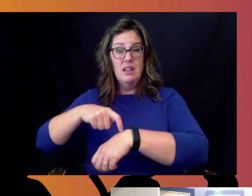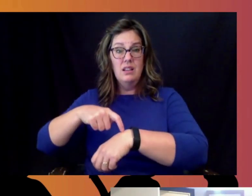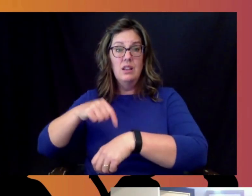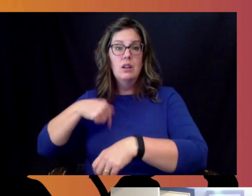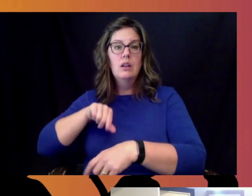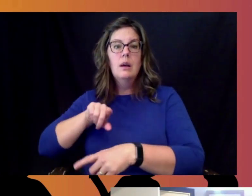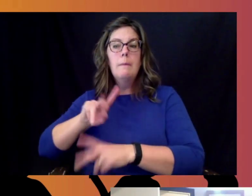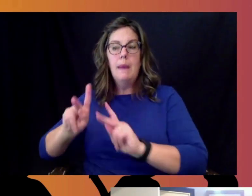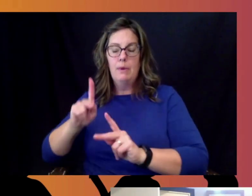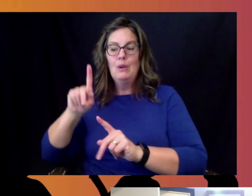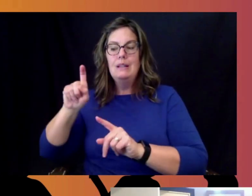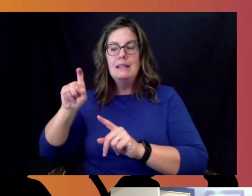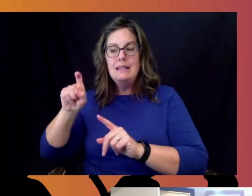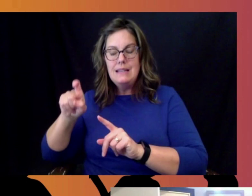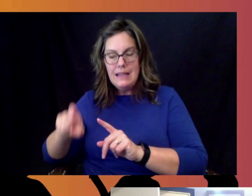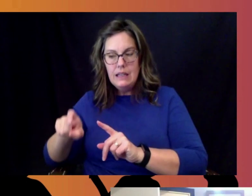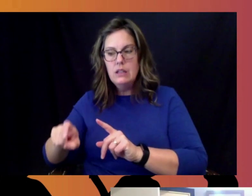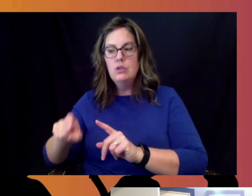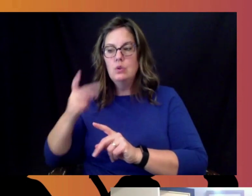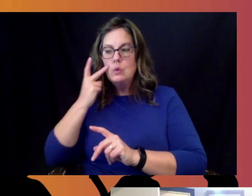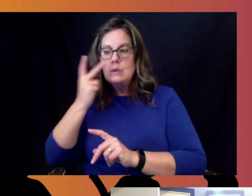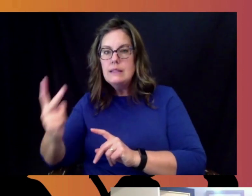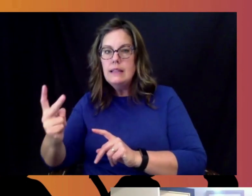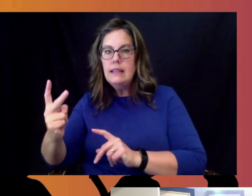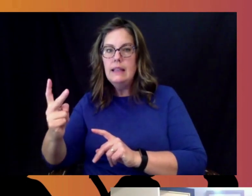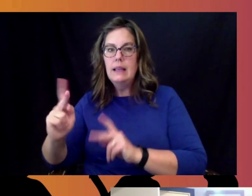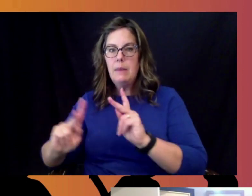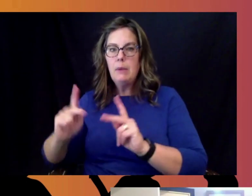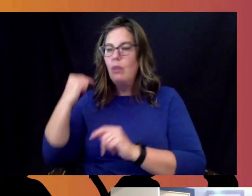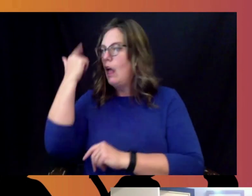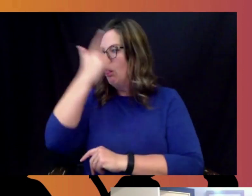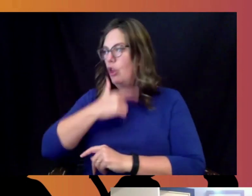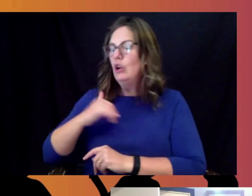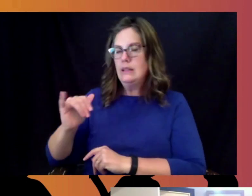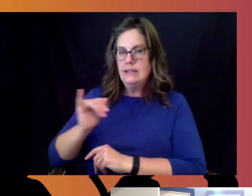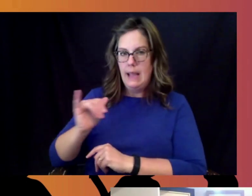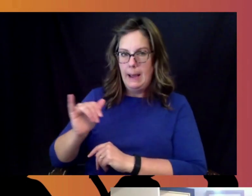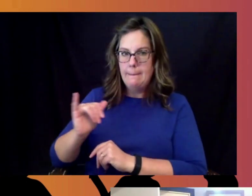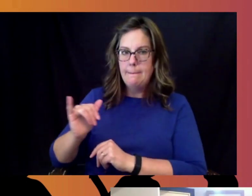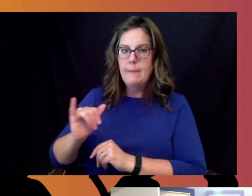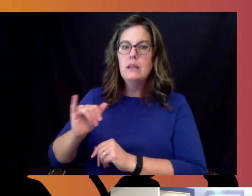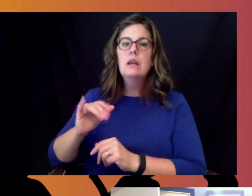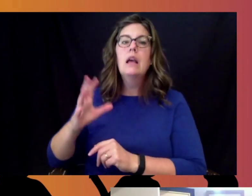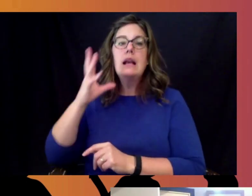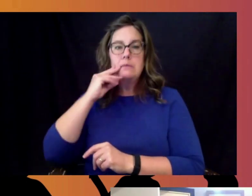see people who looked like them people who were experiencing the same things as them and we were